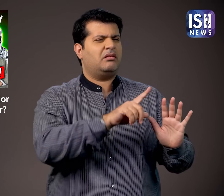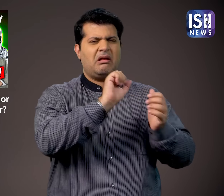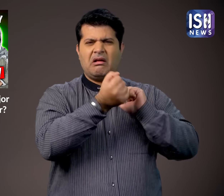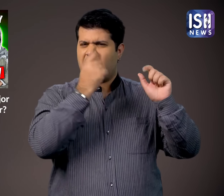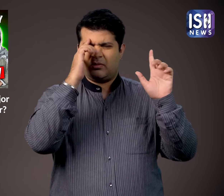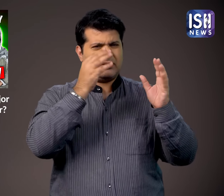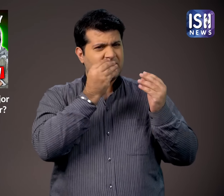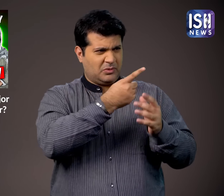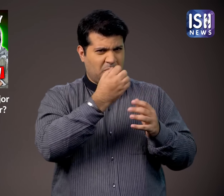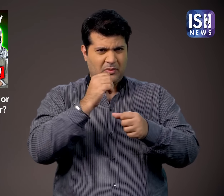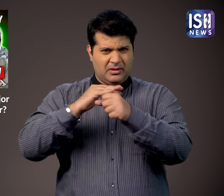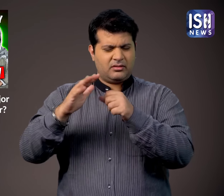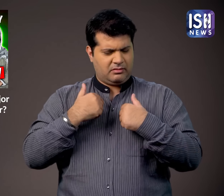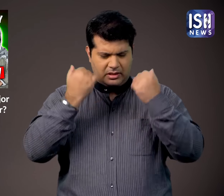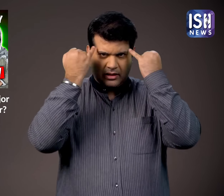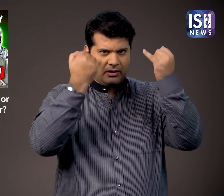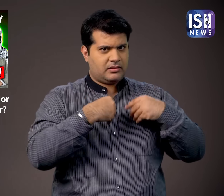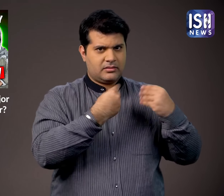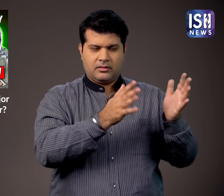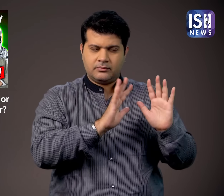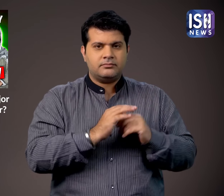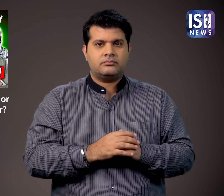His simple plan was -